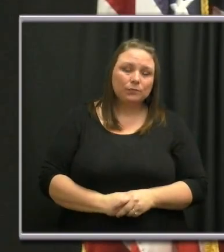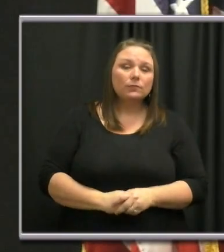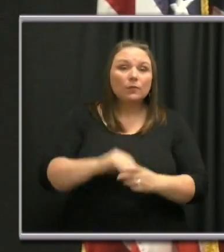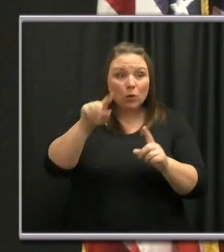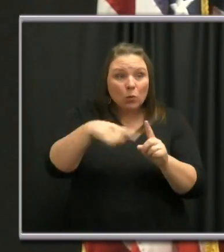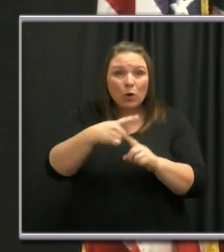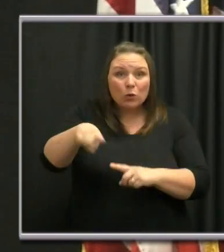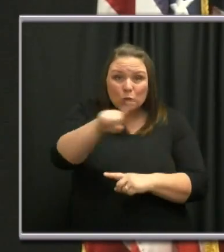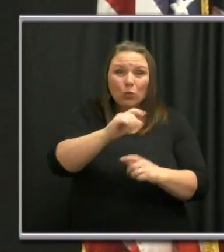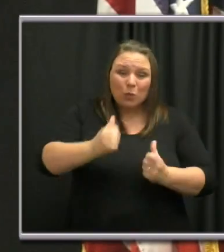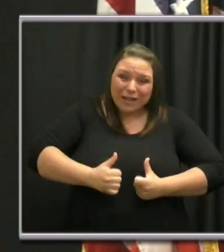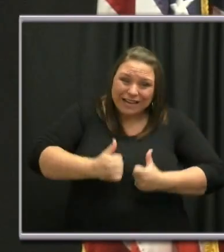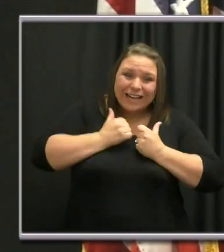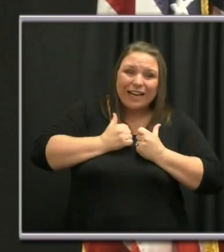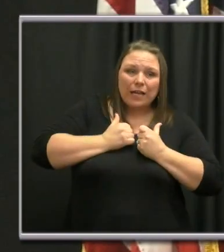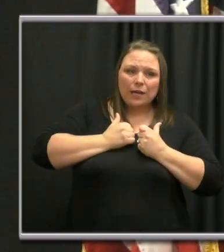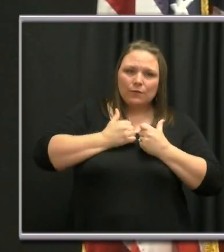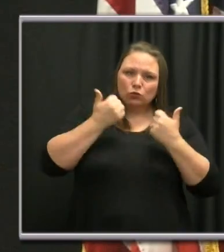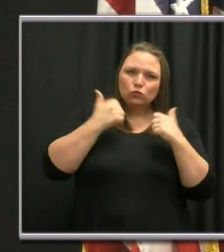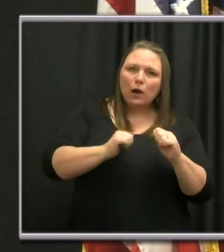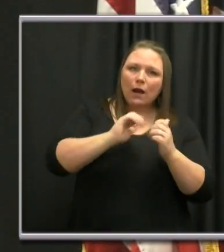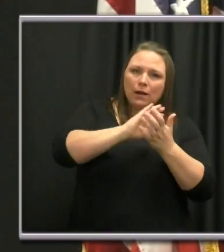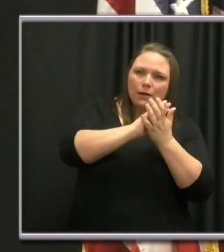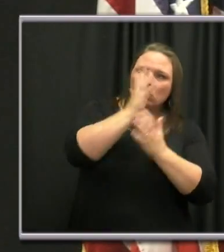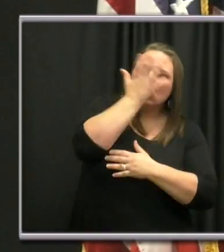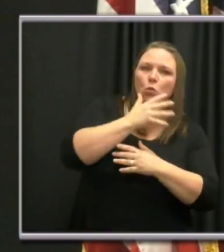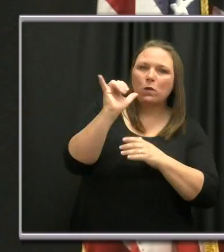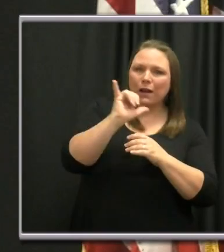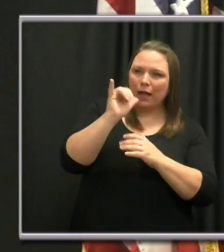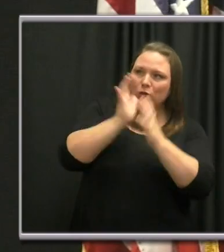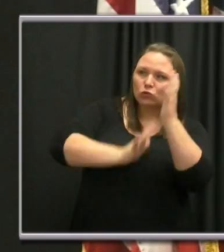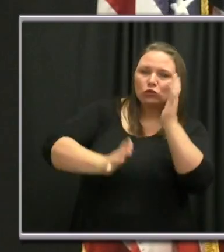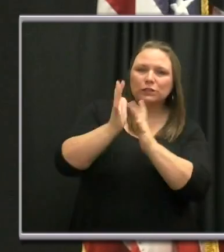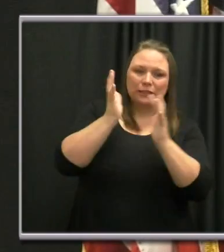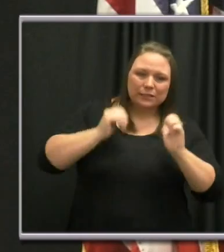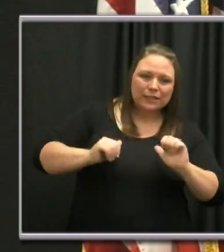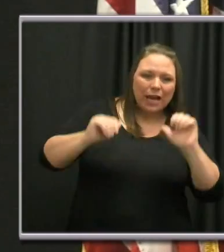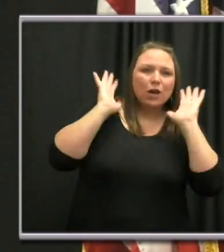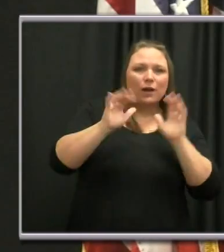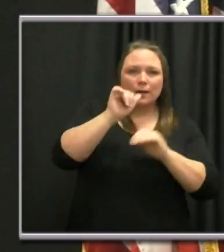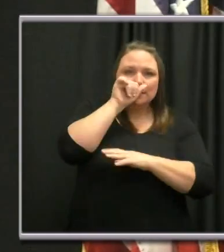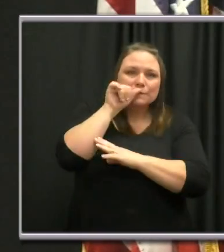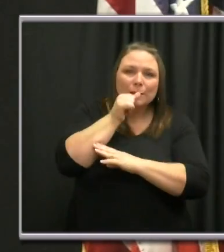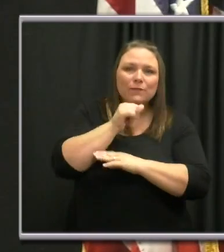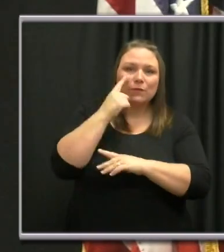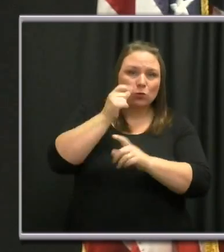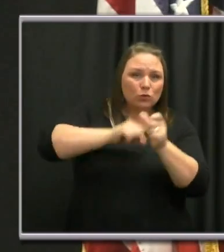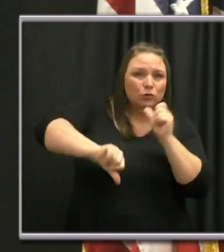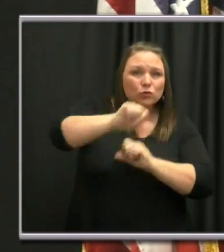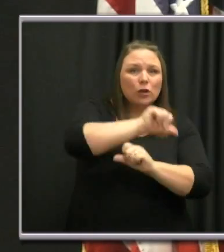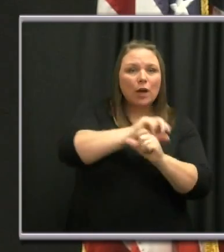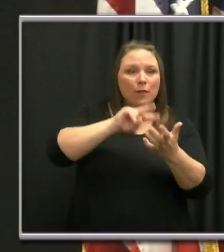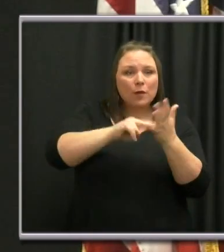LIVING. AND WHEN YOU LIVE LIKE THAT ANY OF US LIVE LIKE THAT